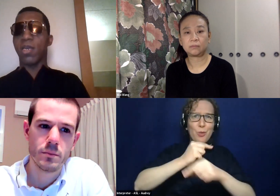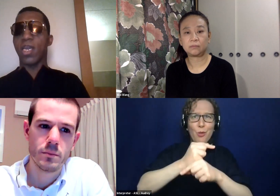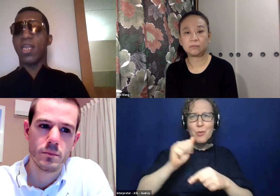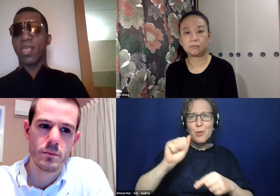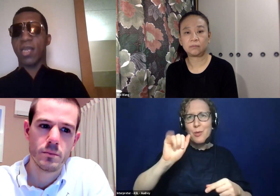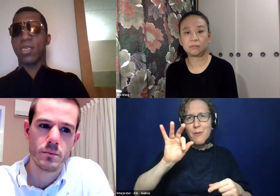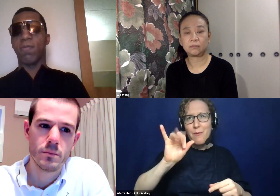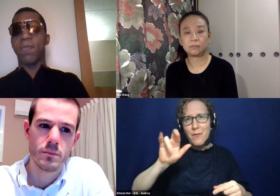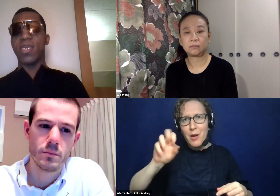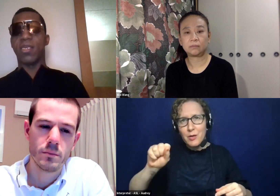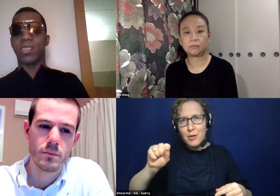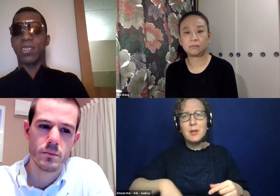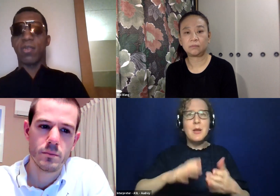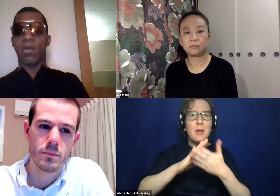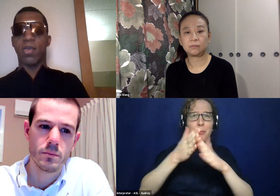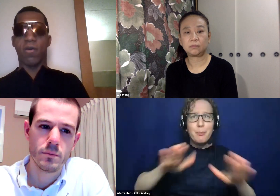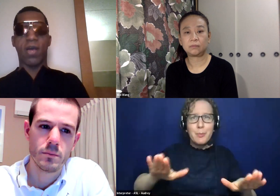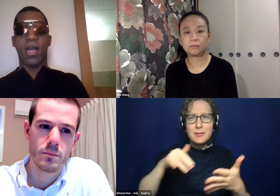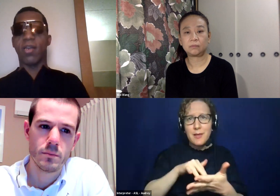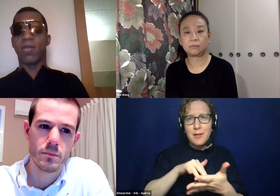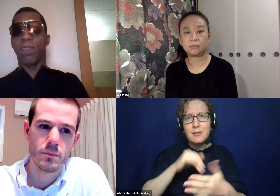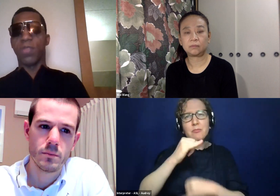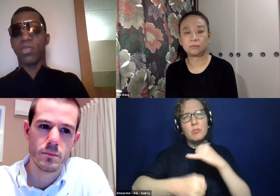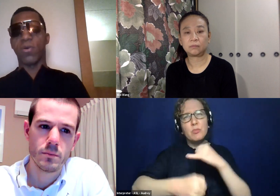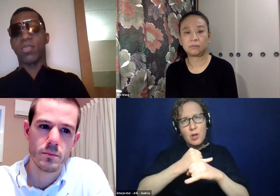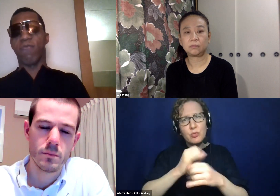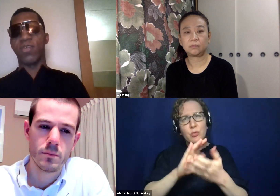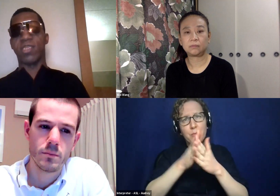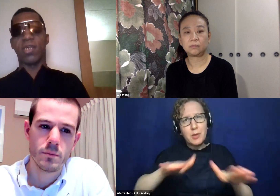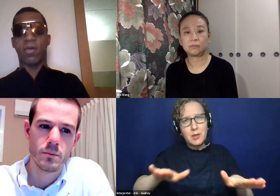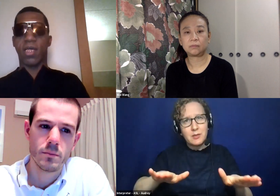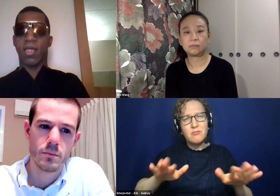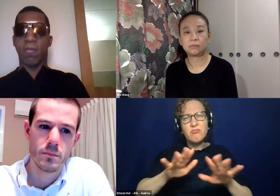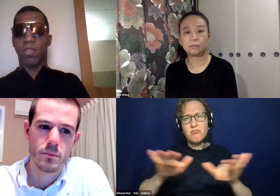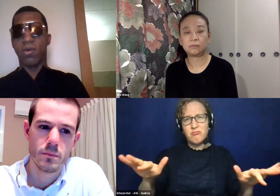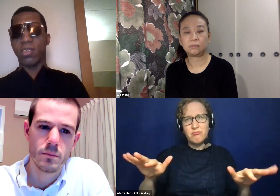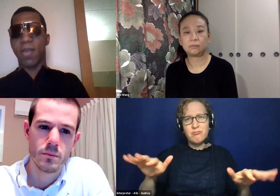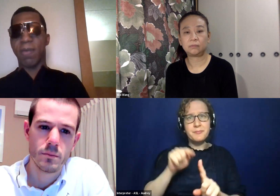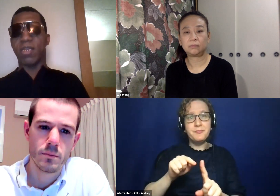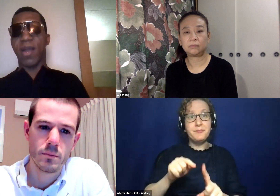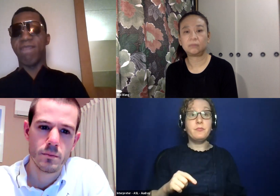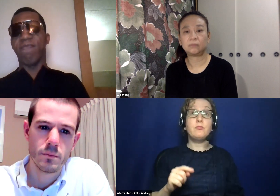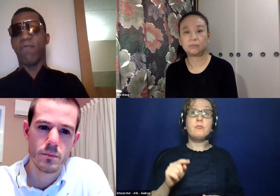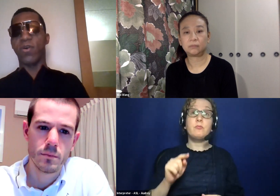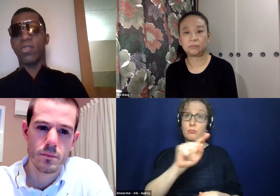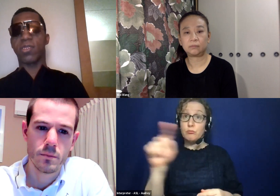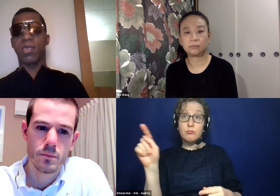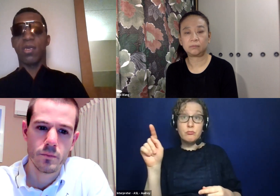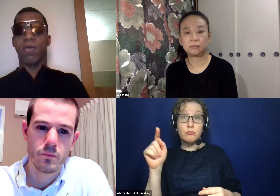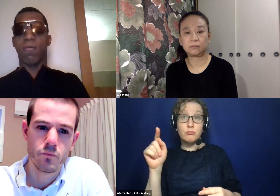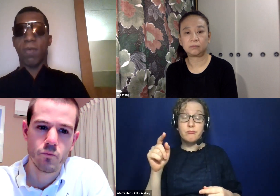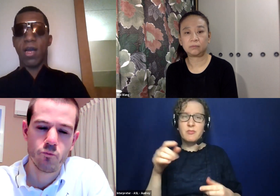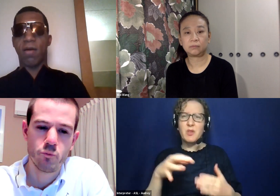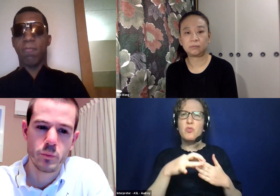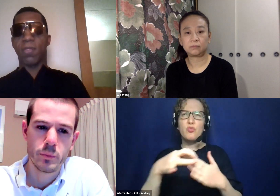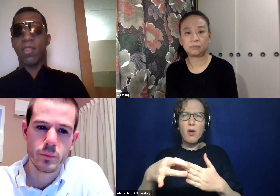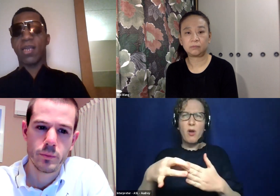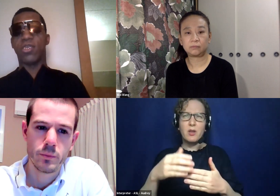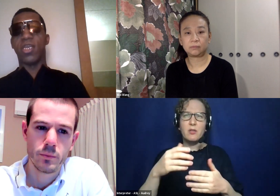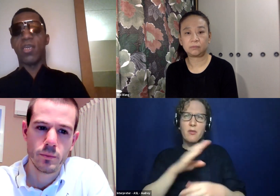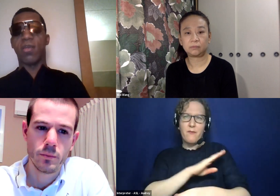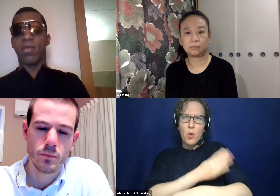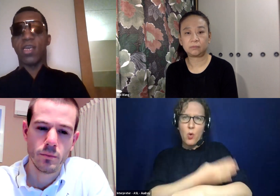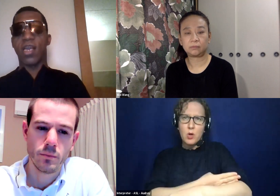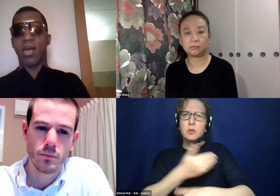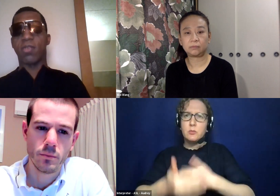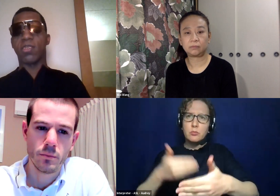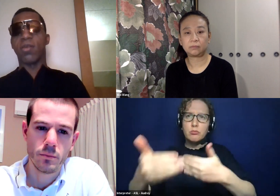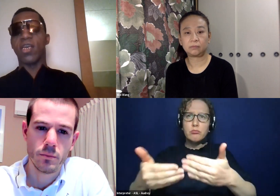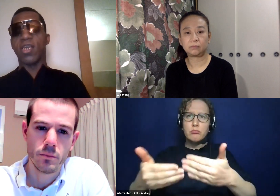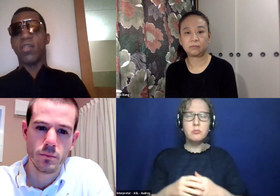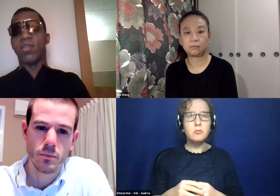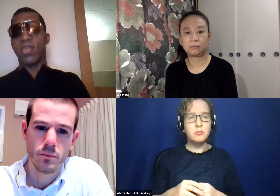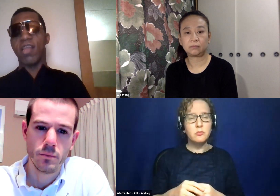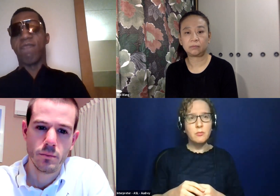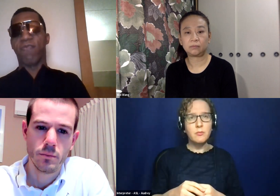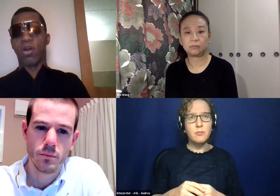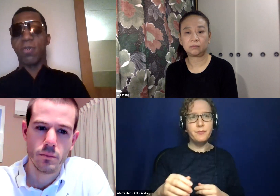in international peace, and so on and so forth, so those were my driving force that actually informed